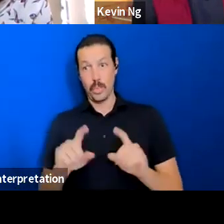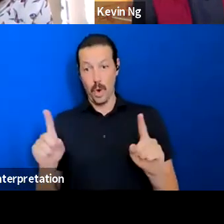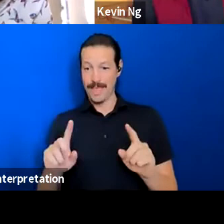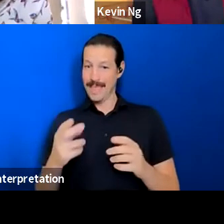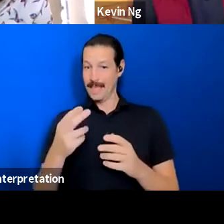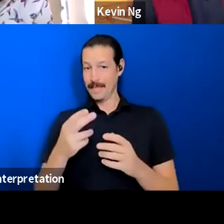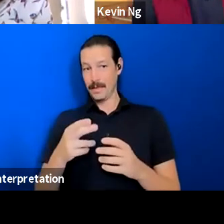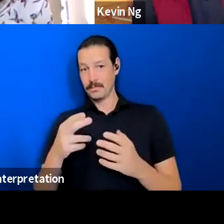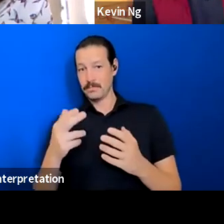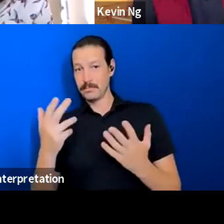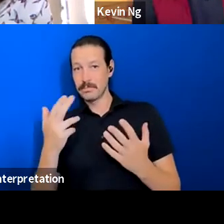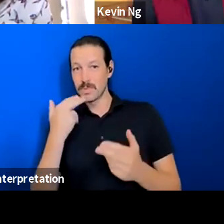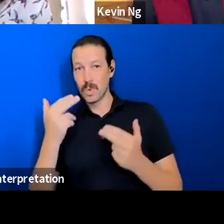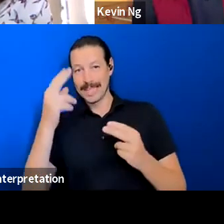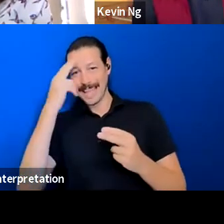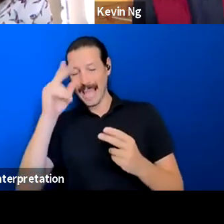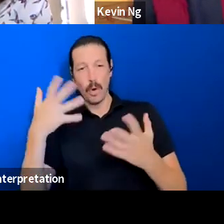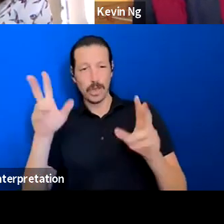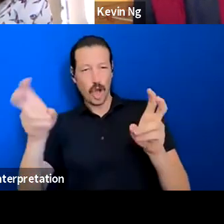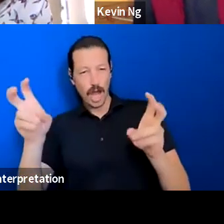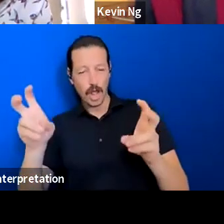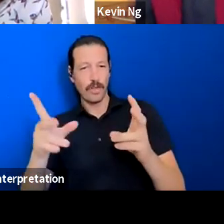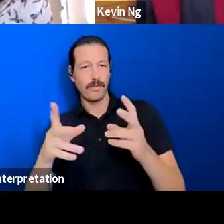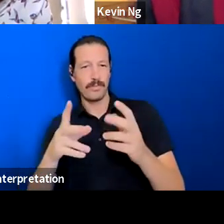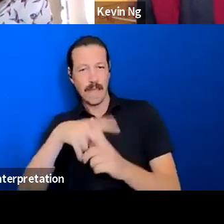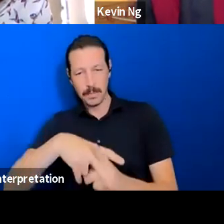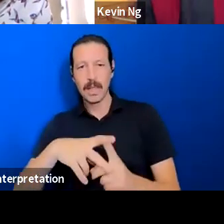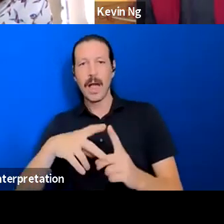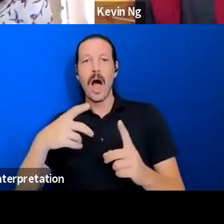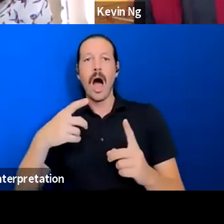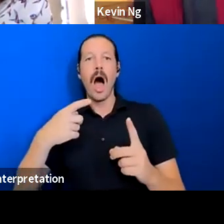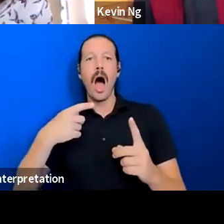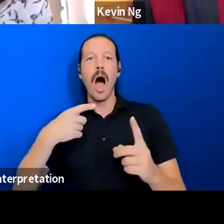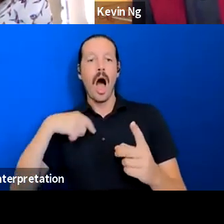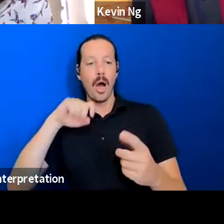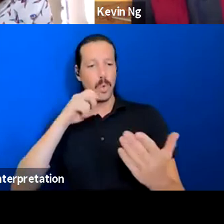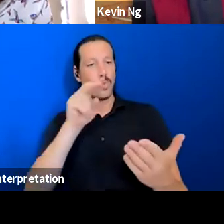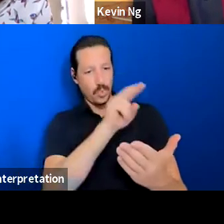which in music is usually a song or two, and that gives me context for going back and reading the